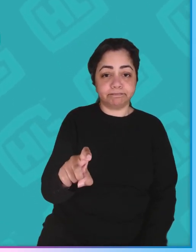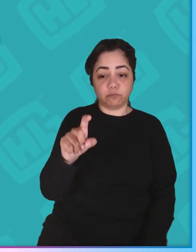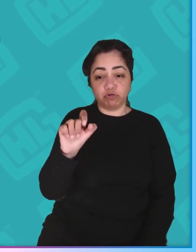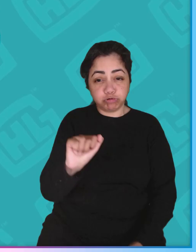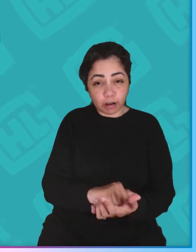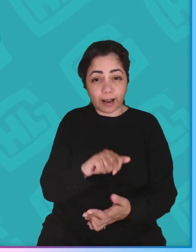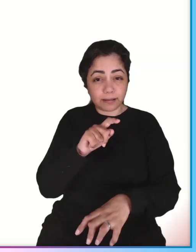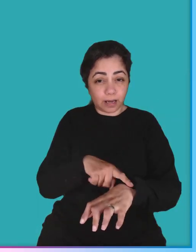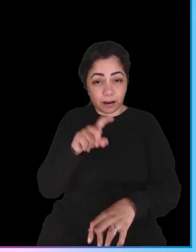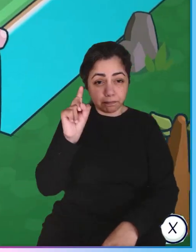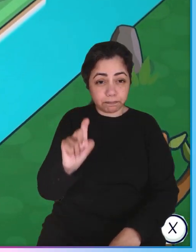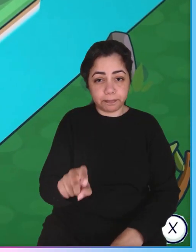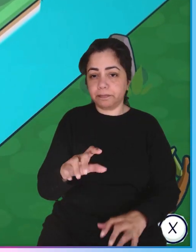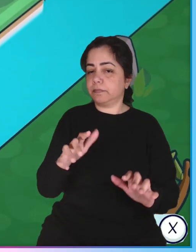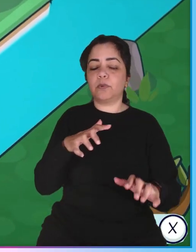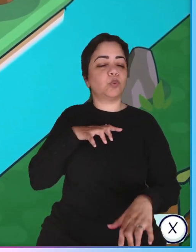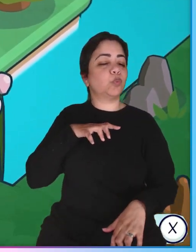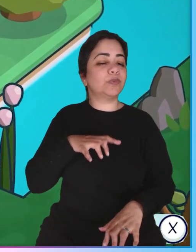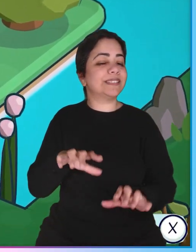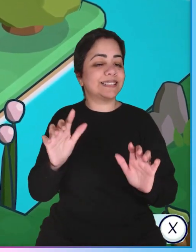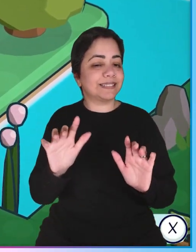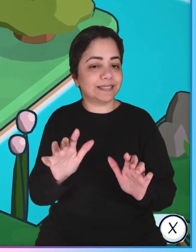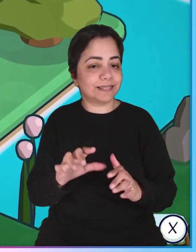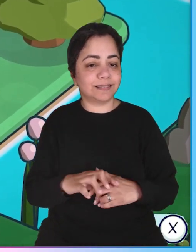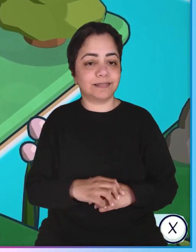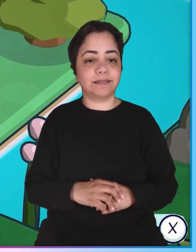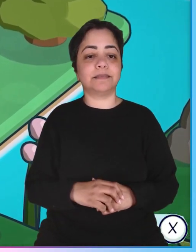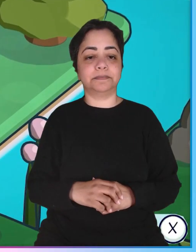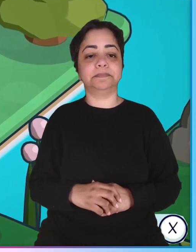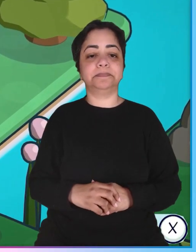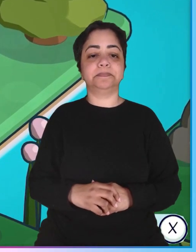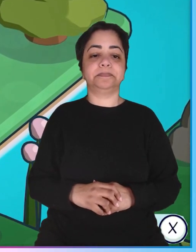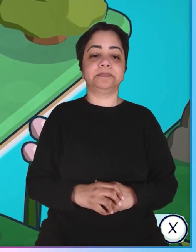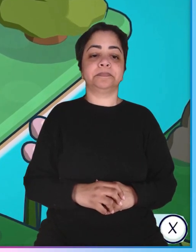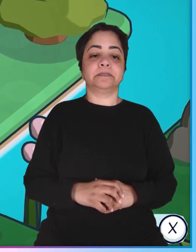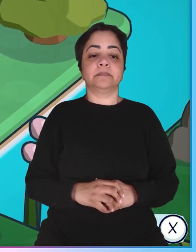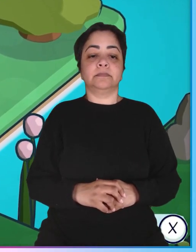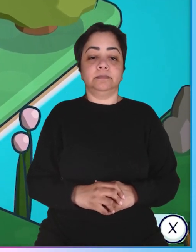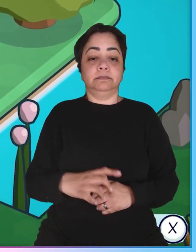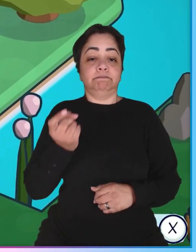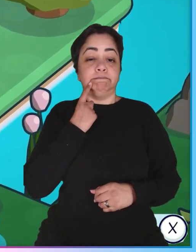Our future plans include options for high contrast and highlight interactable modes